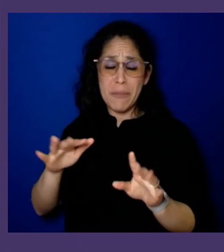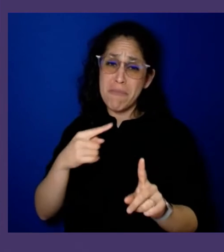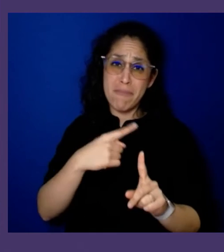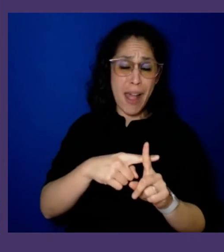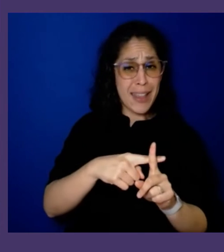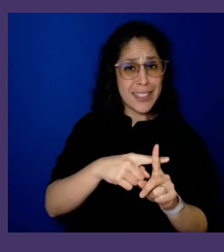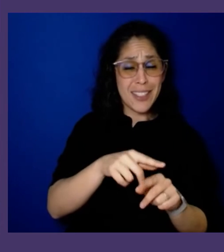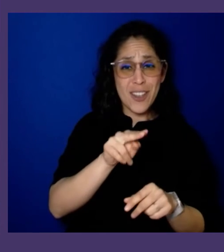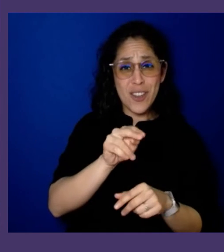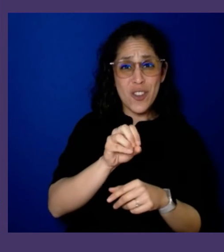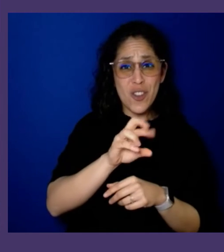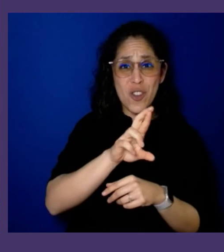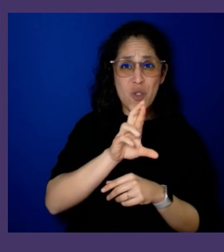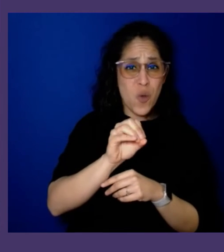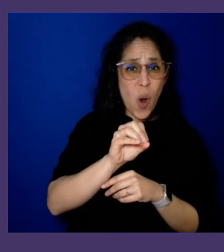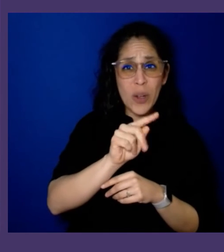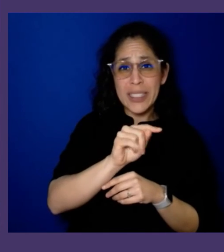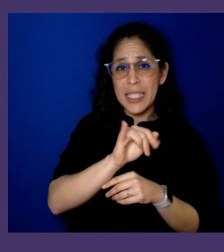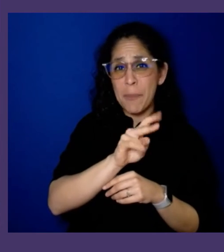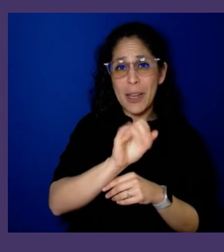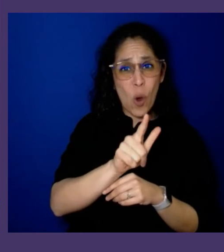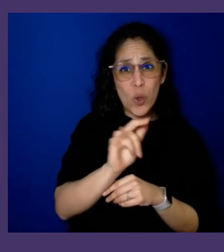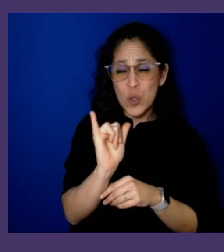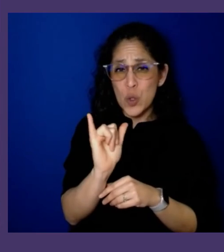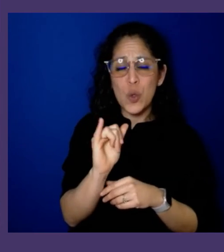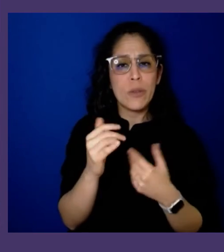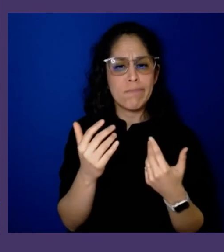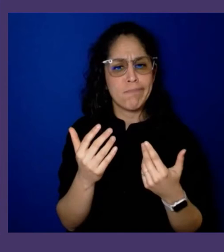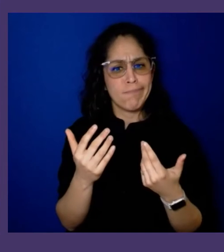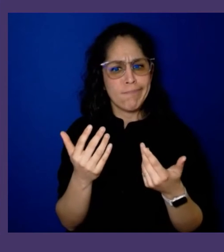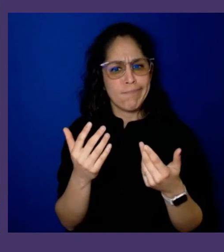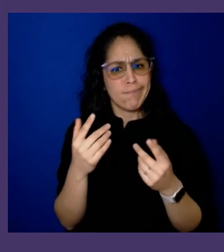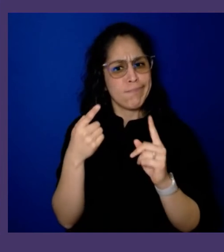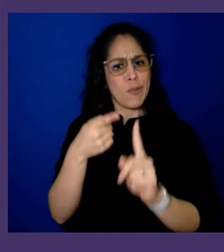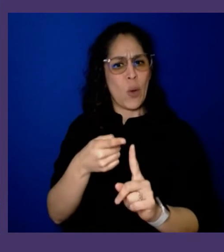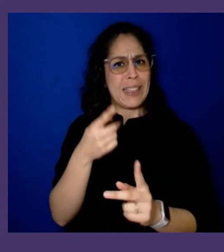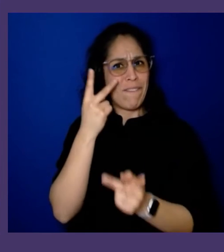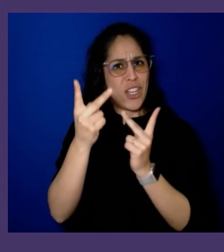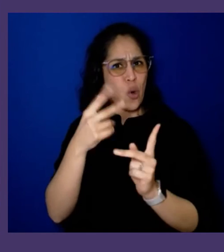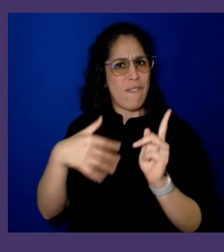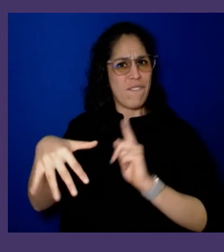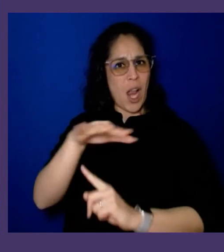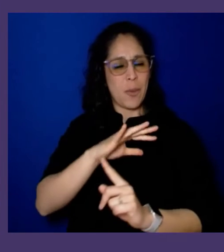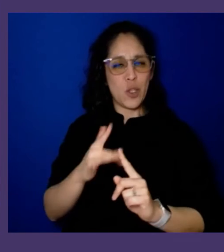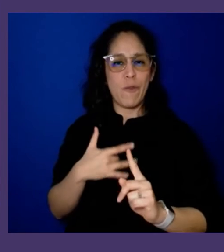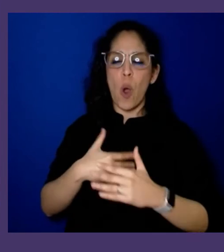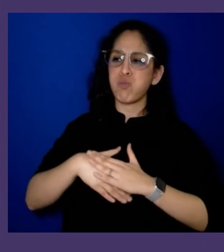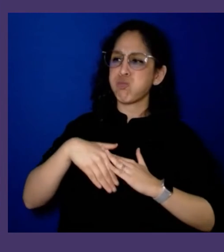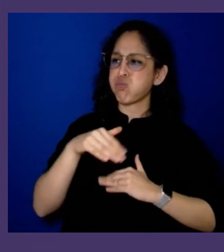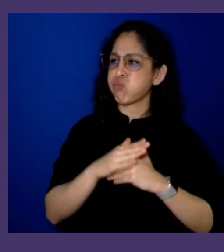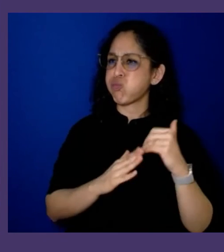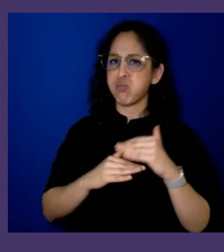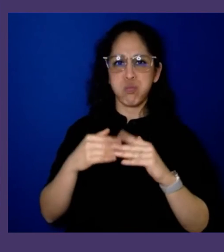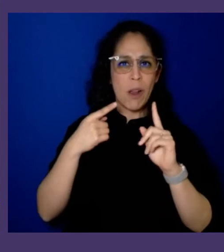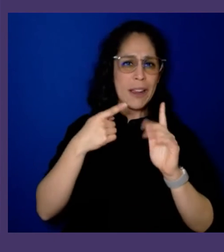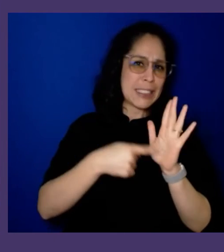Like visual environments where we're most comfortable; like lighting, night mode,